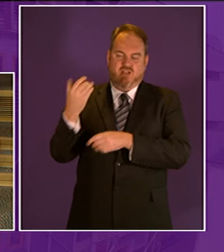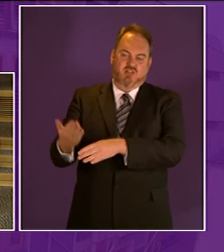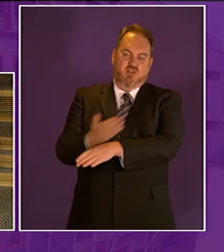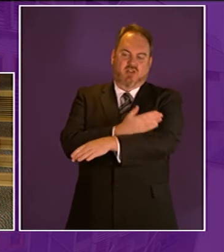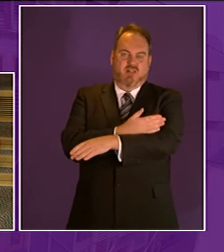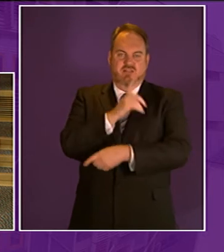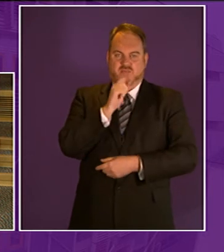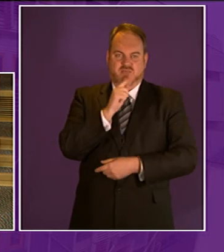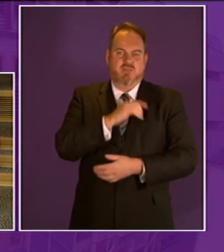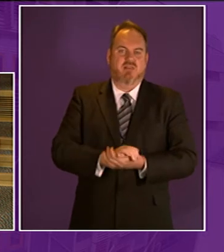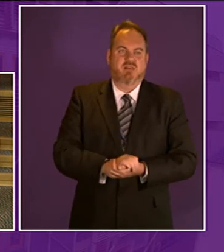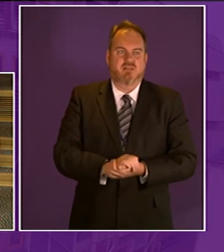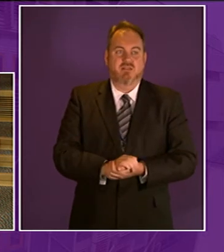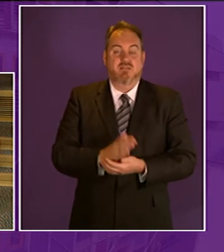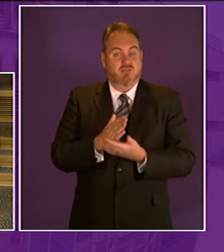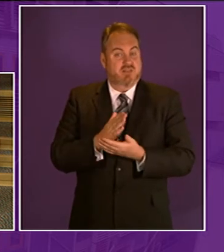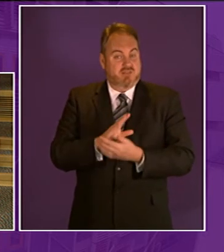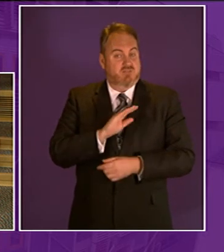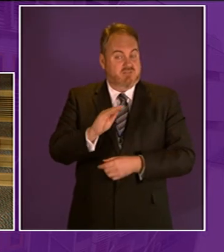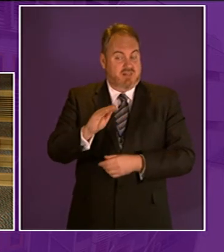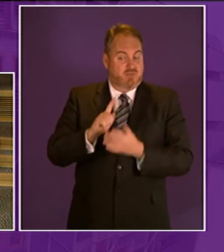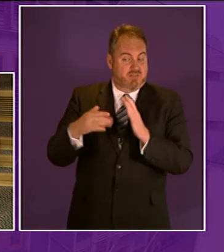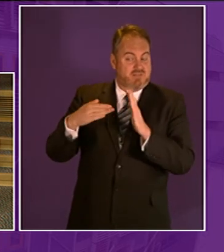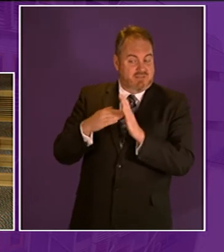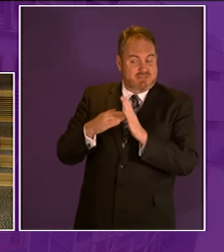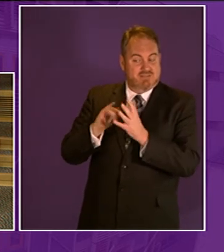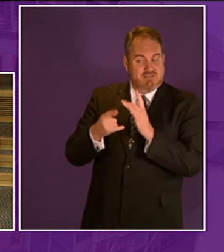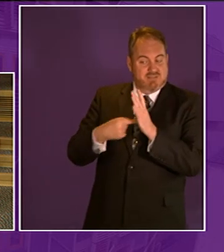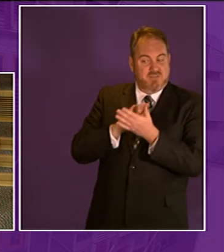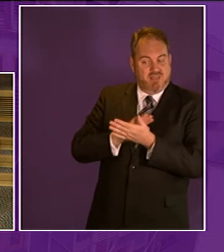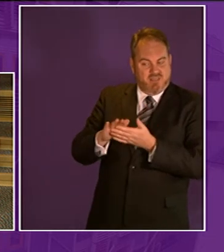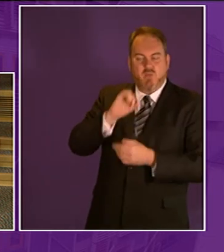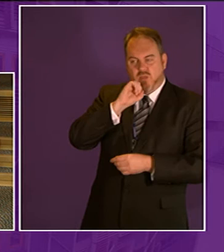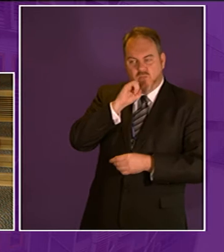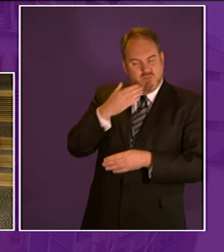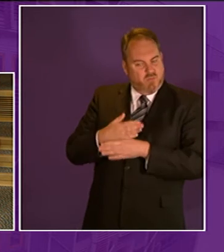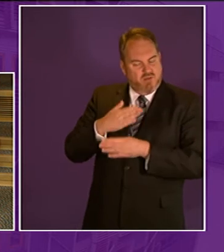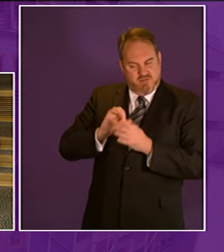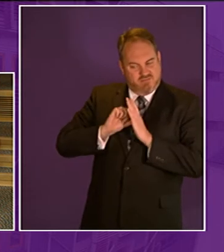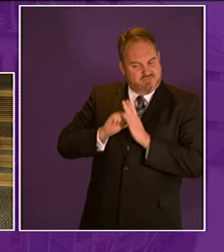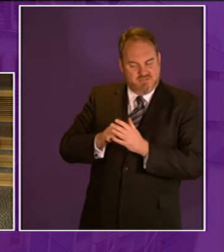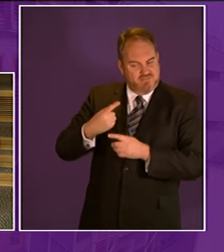I assure Liz Smith that all urgency will be applied to the process.